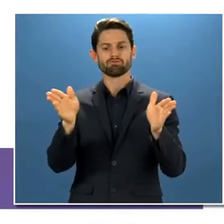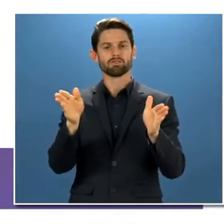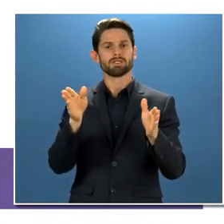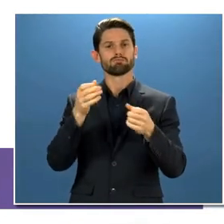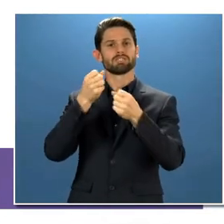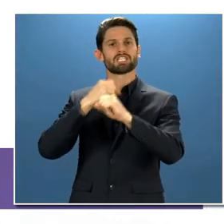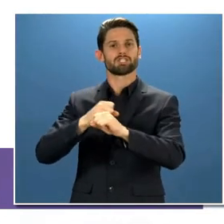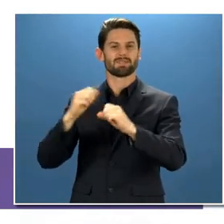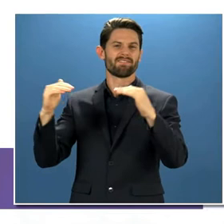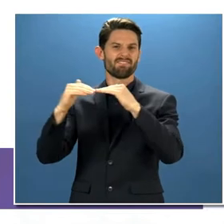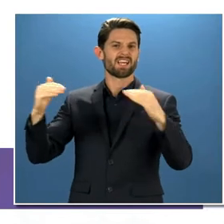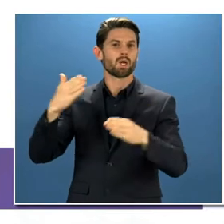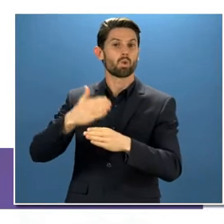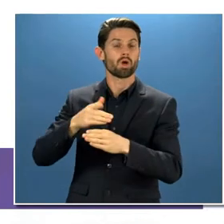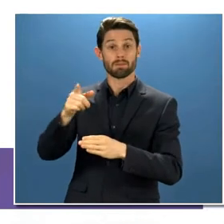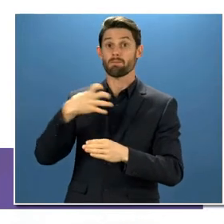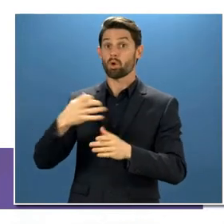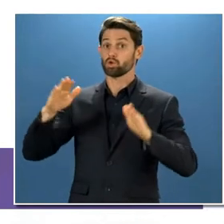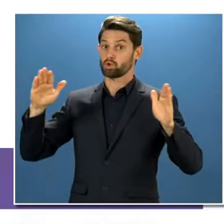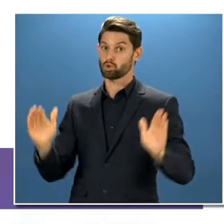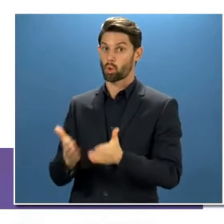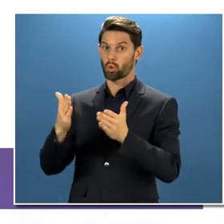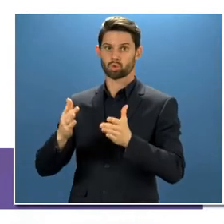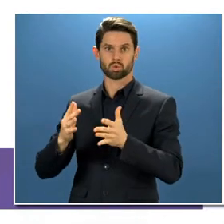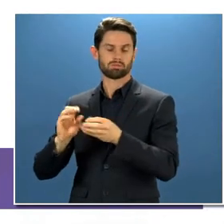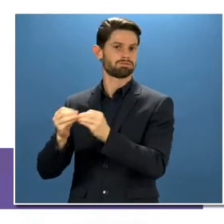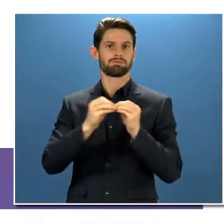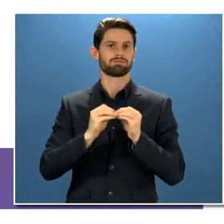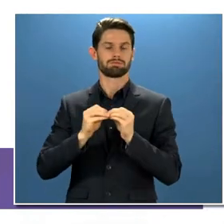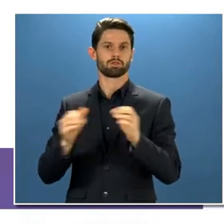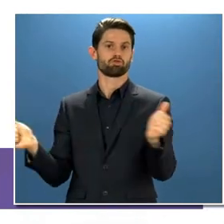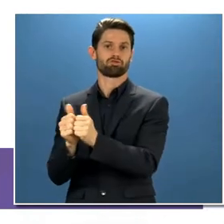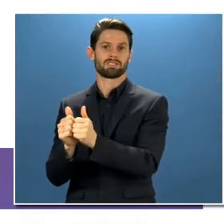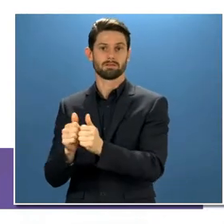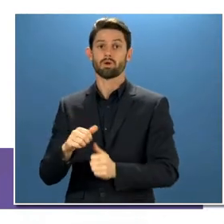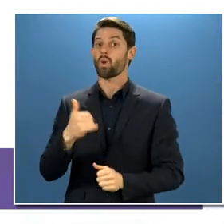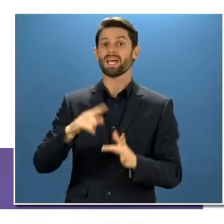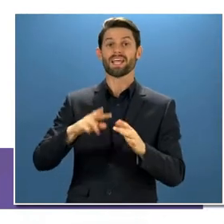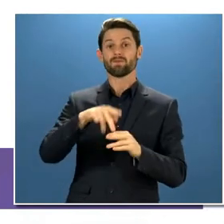involved, or potentially going to a State-based resolution mechanism,